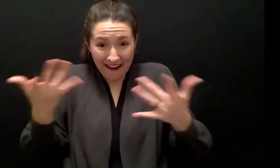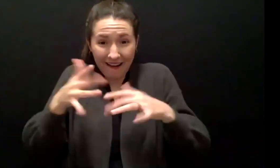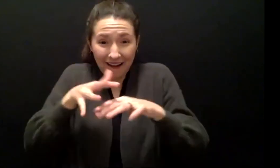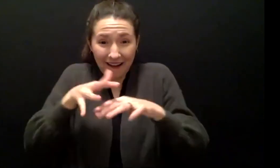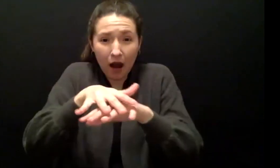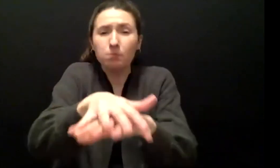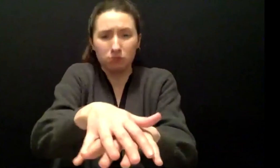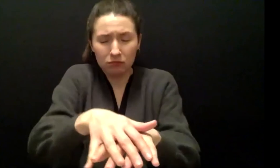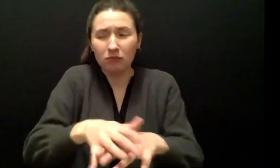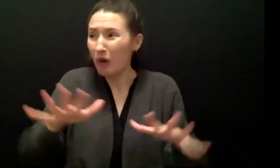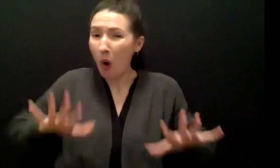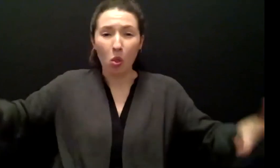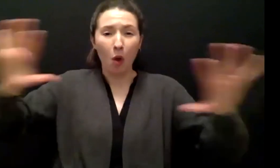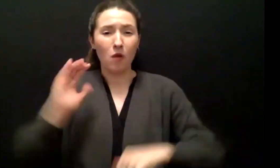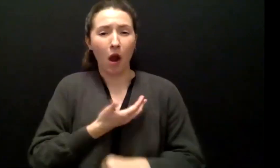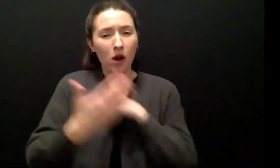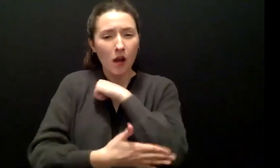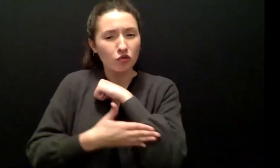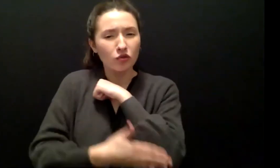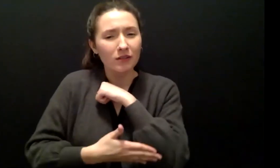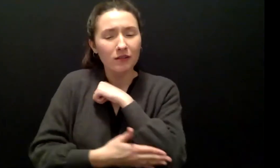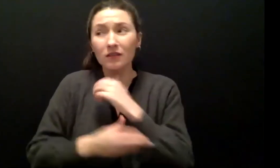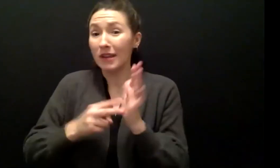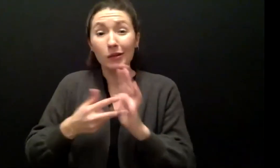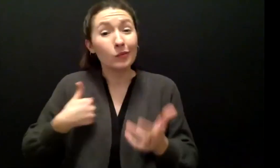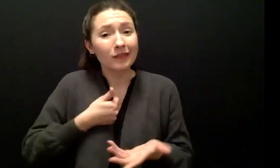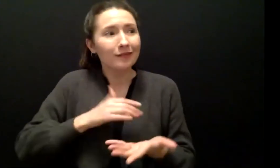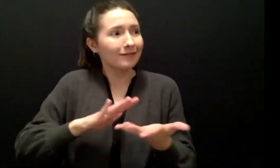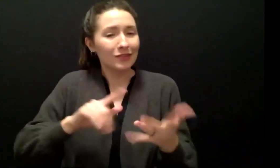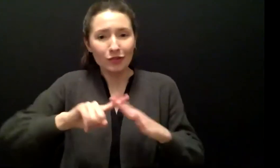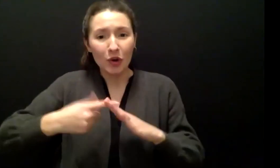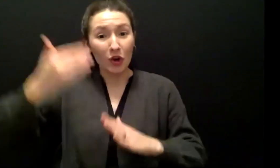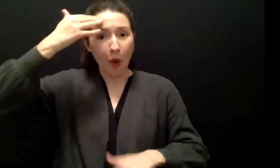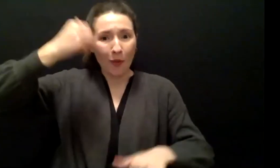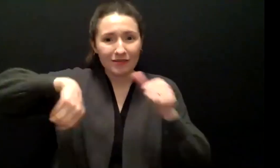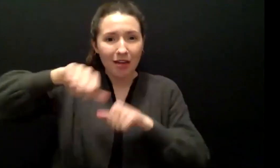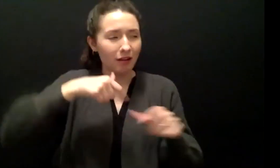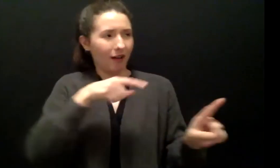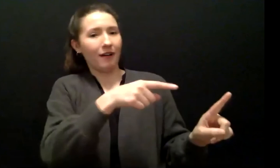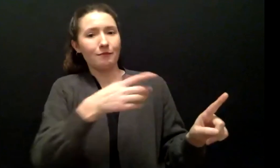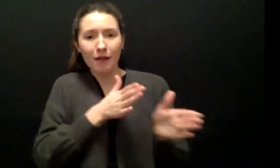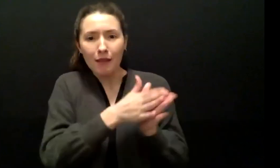of work also have some responsibility to learn more about histories of racial violence in